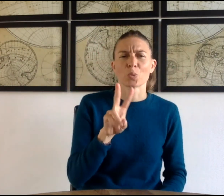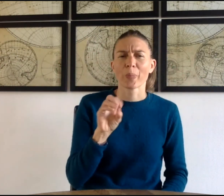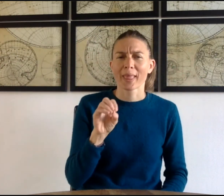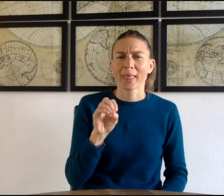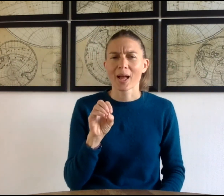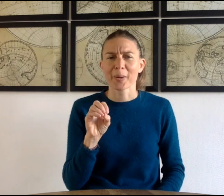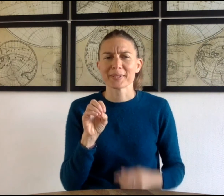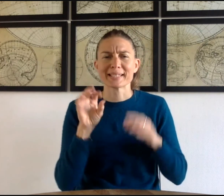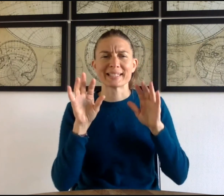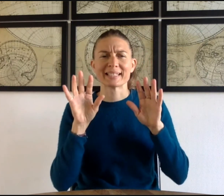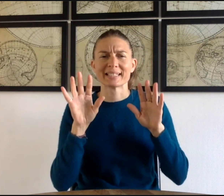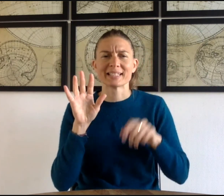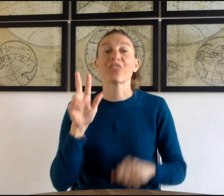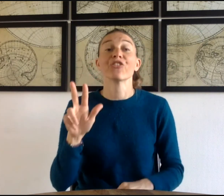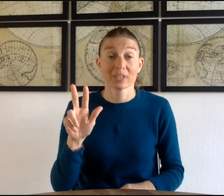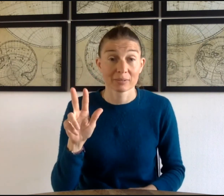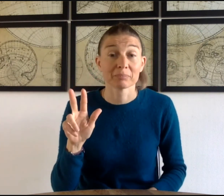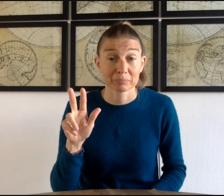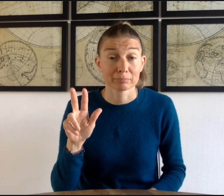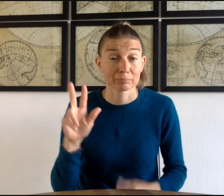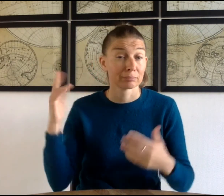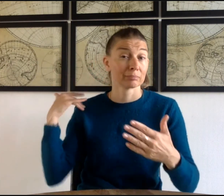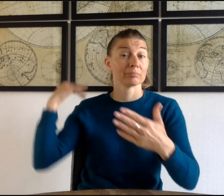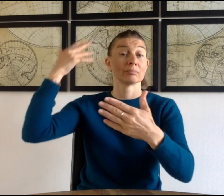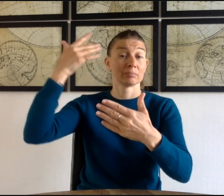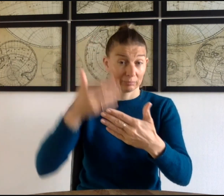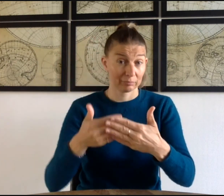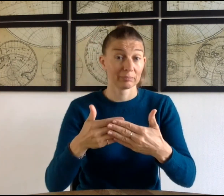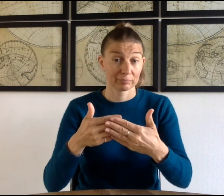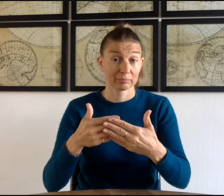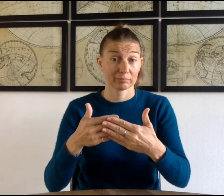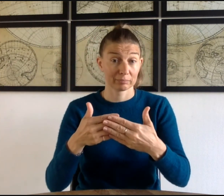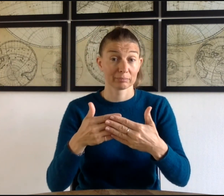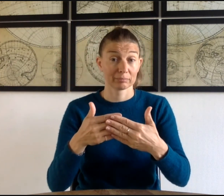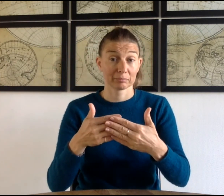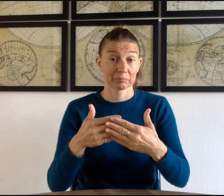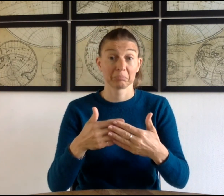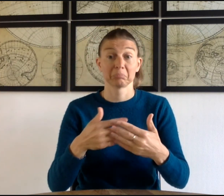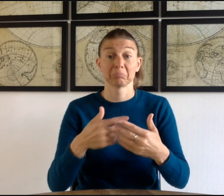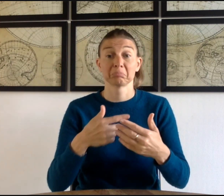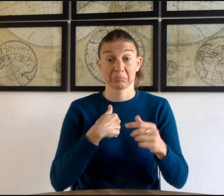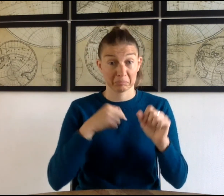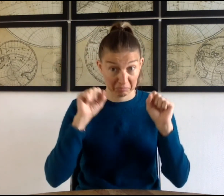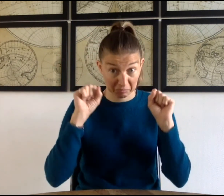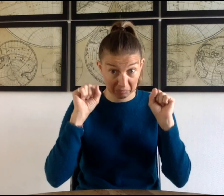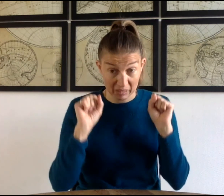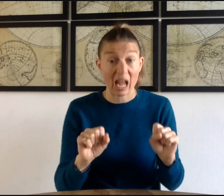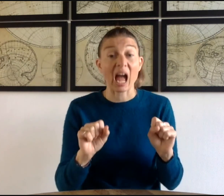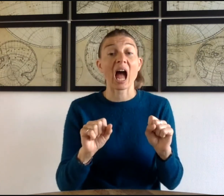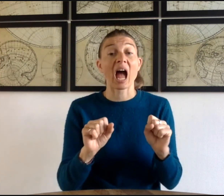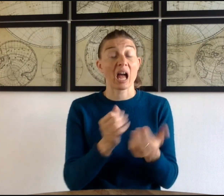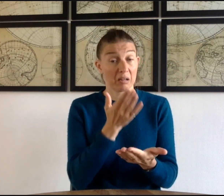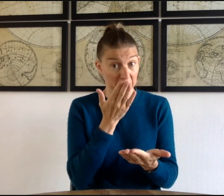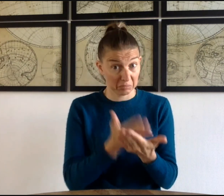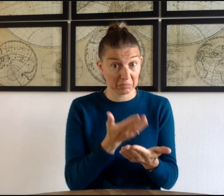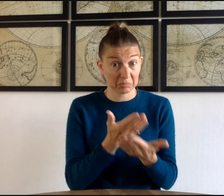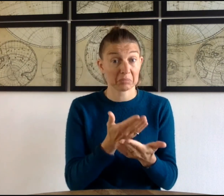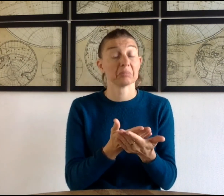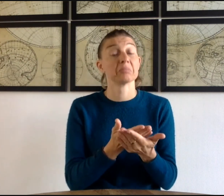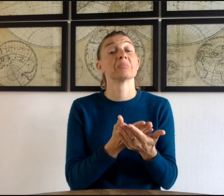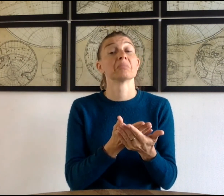And I can say with concrete examples from my environment, from myself,